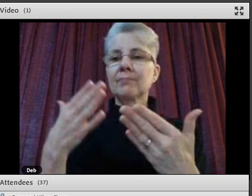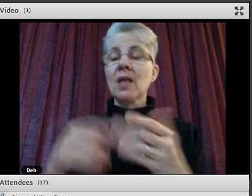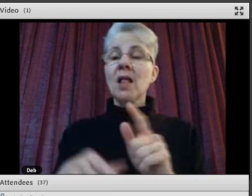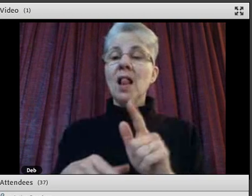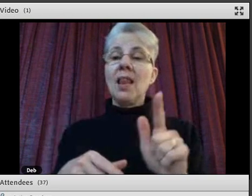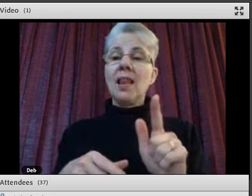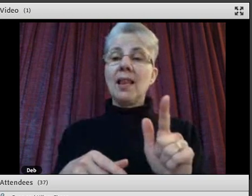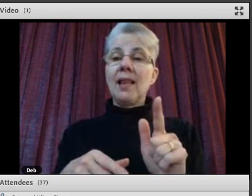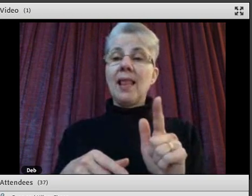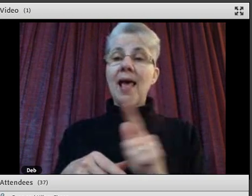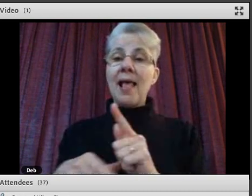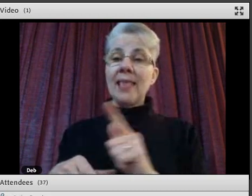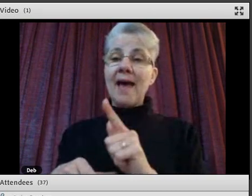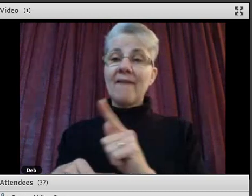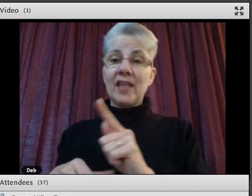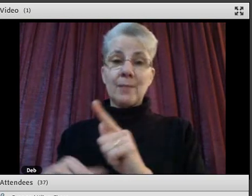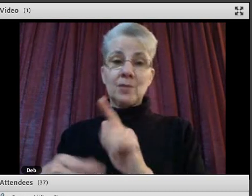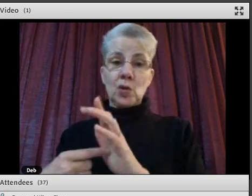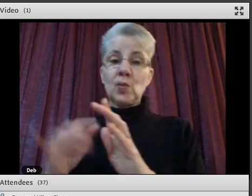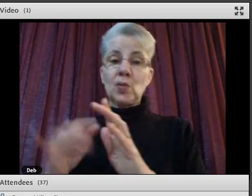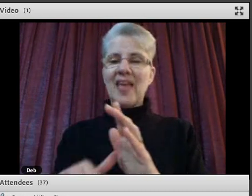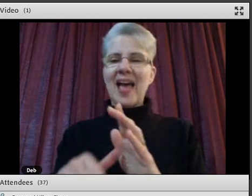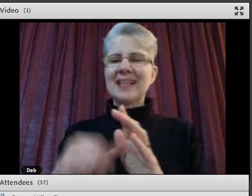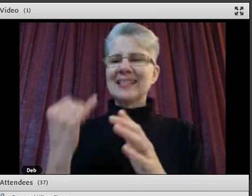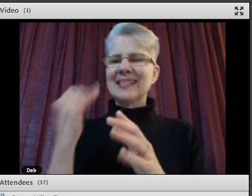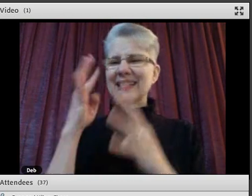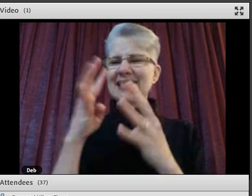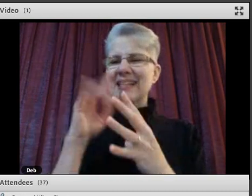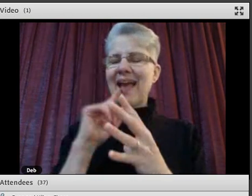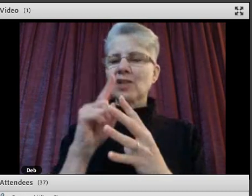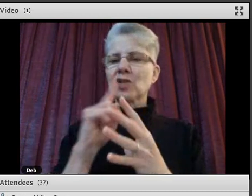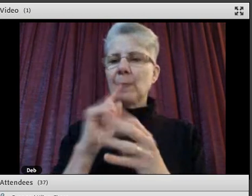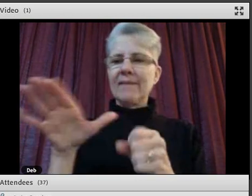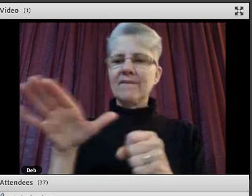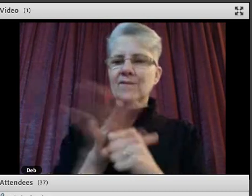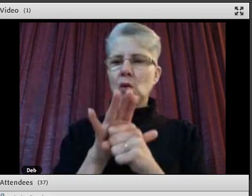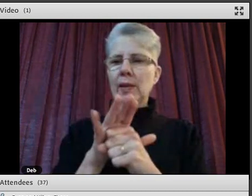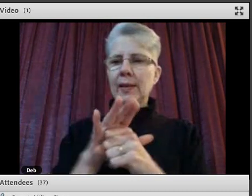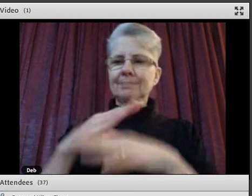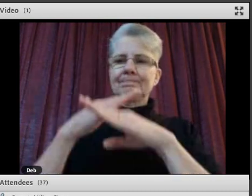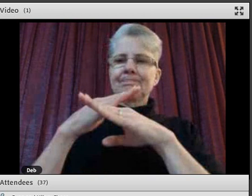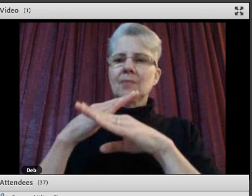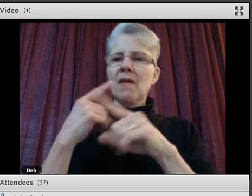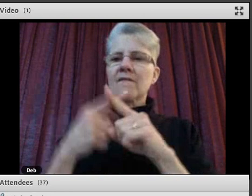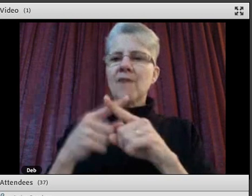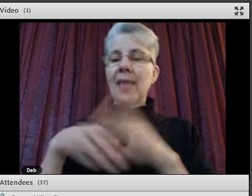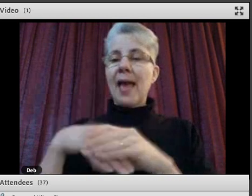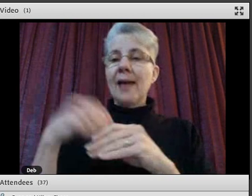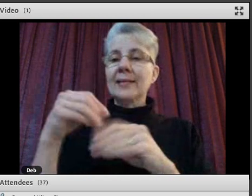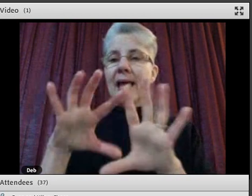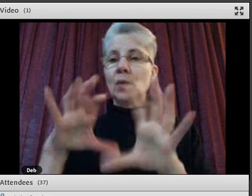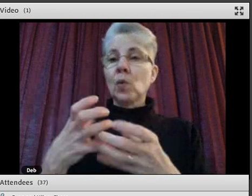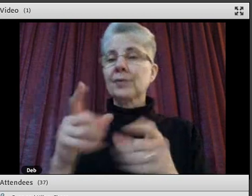This one that I'm showing you here, it's designed to actually be completely closed off to the outside world kind of like the corny